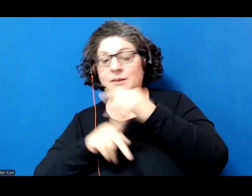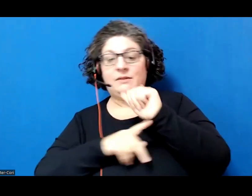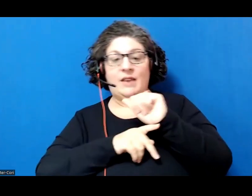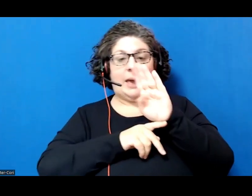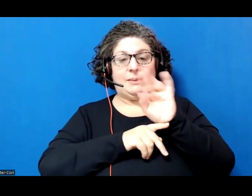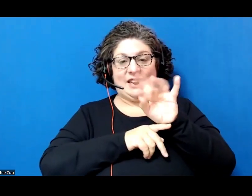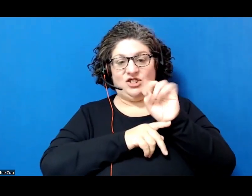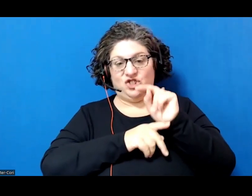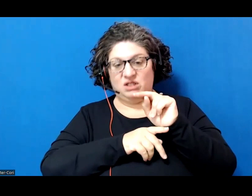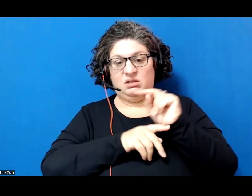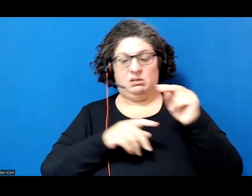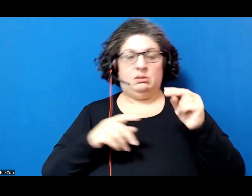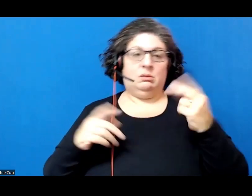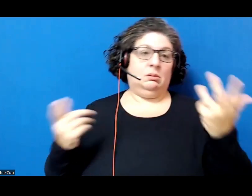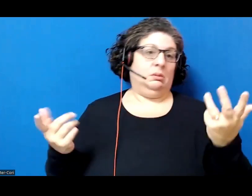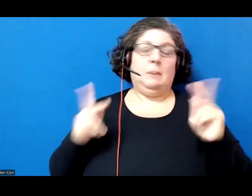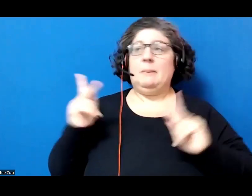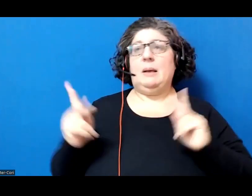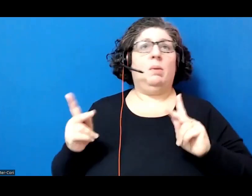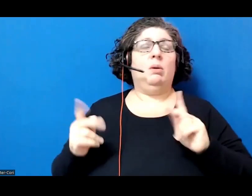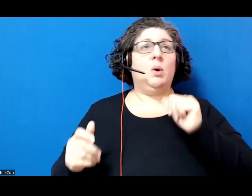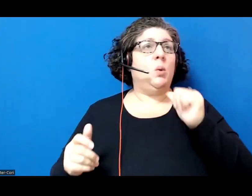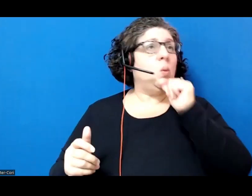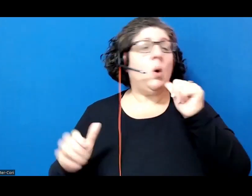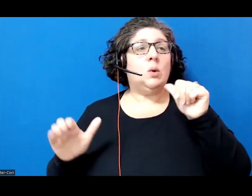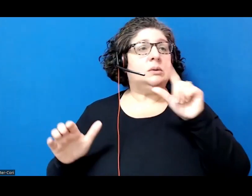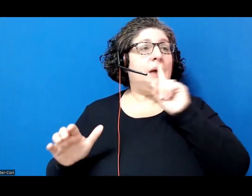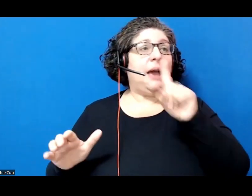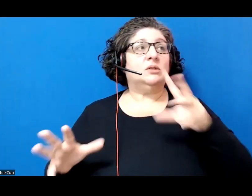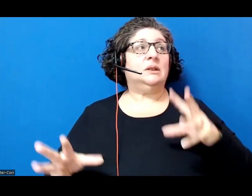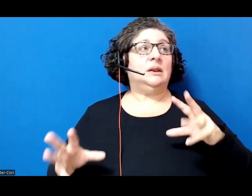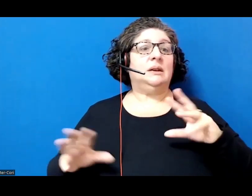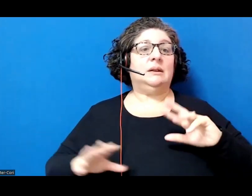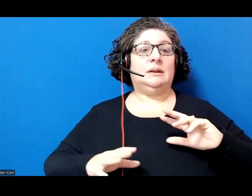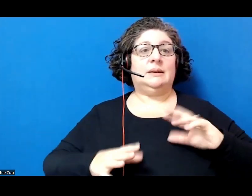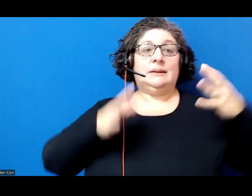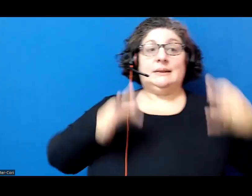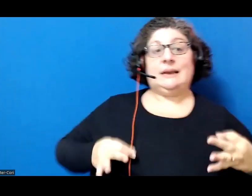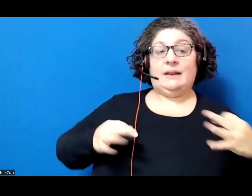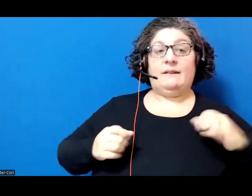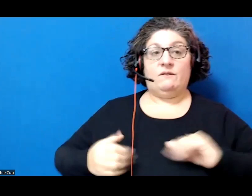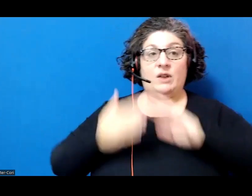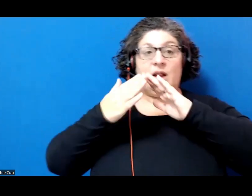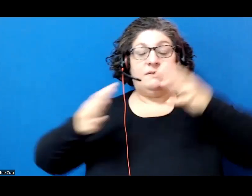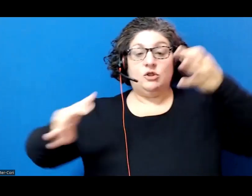And people who won't actually take a position in front of the Judiciary Committee on whether